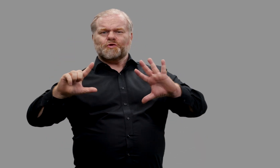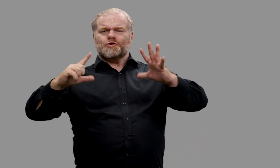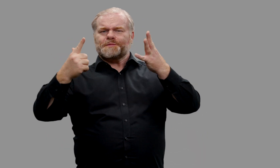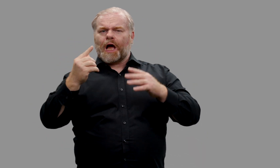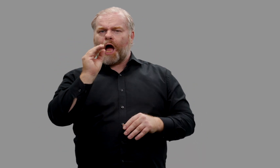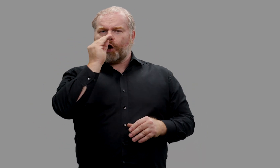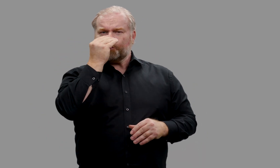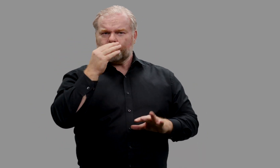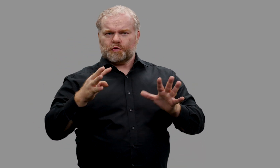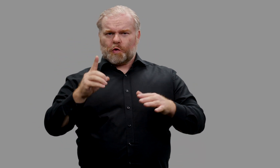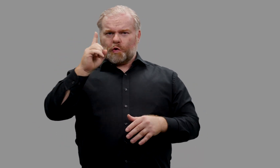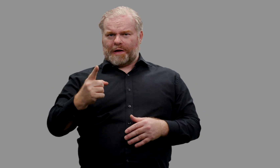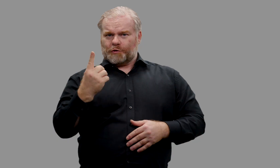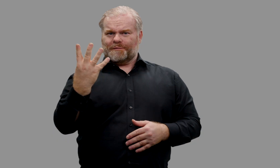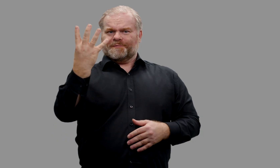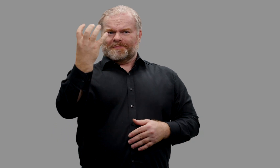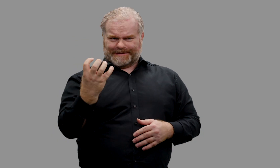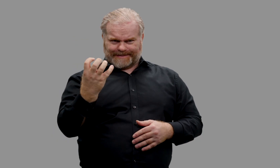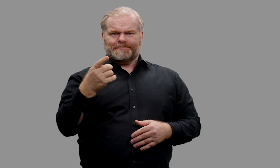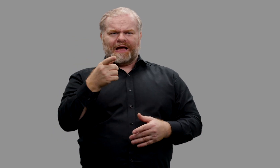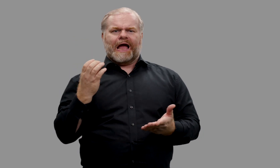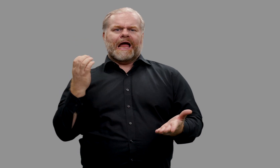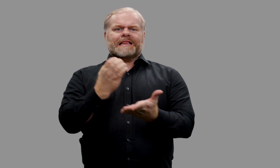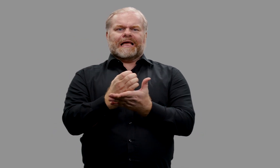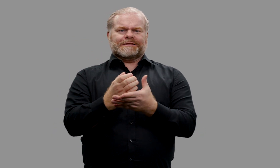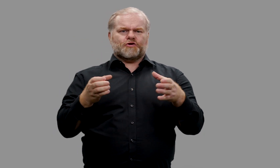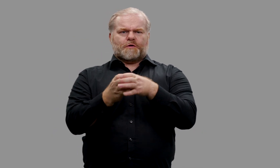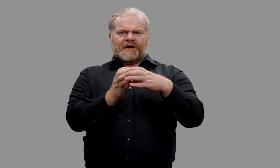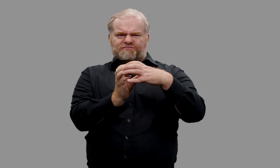On August 7, 1941, Bobrow’s husband